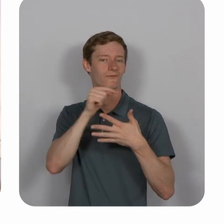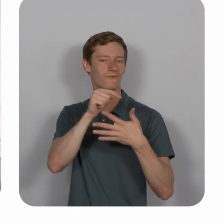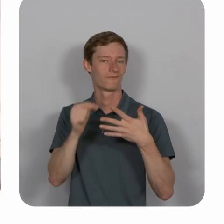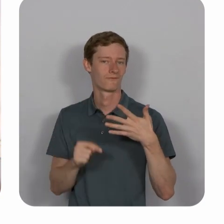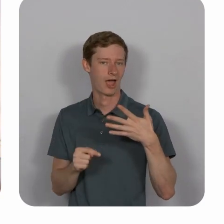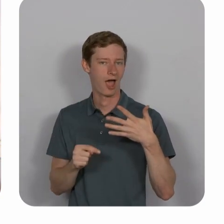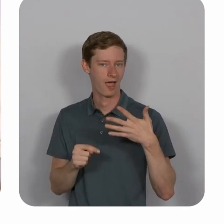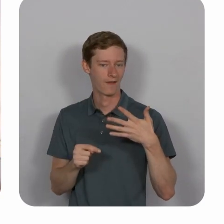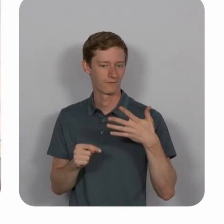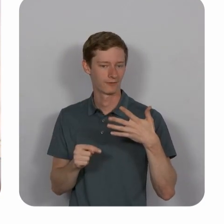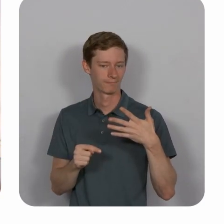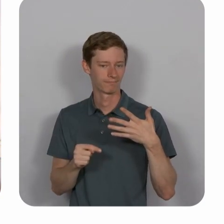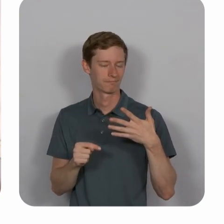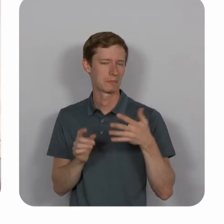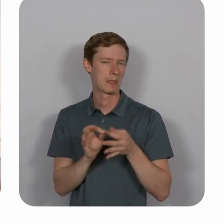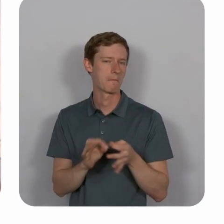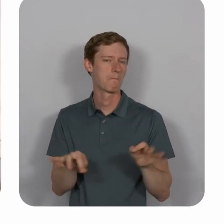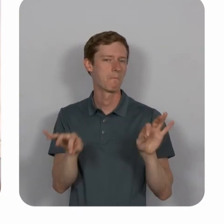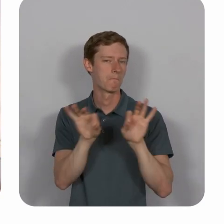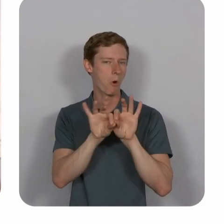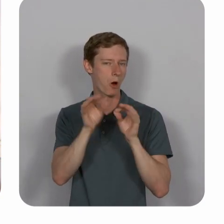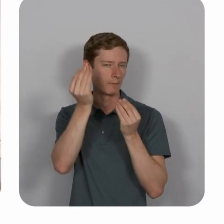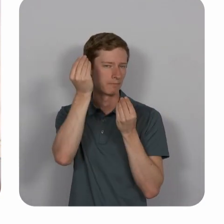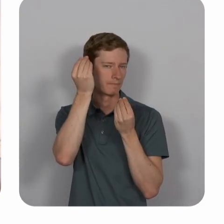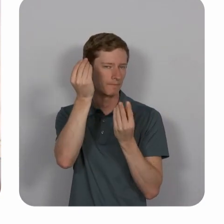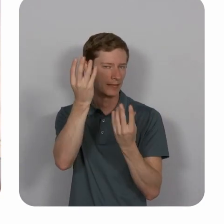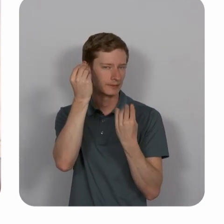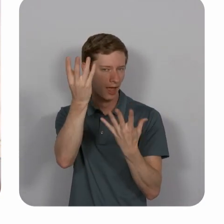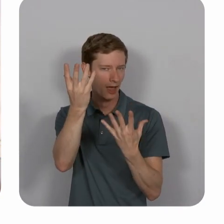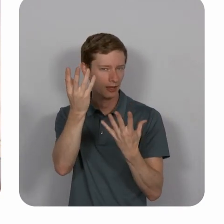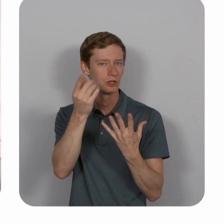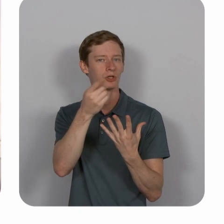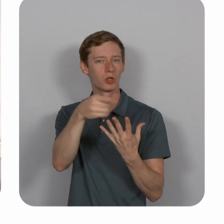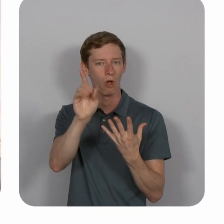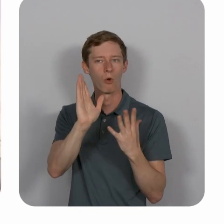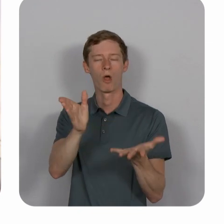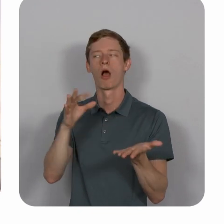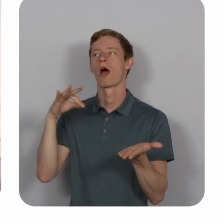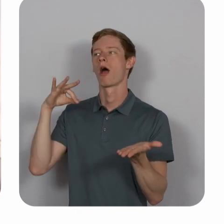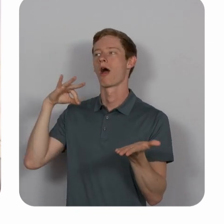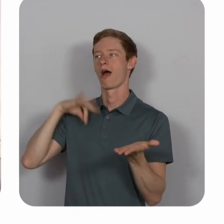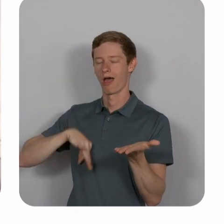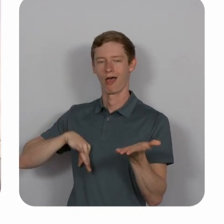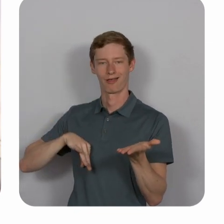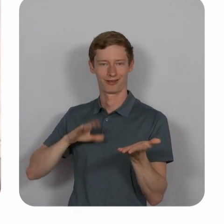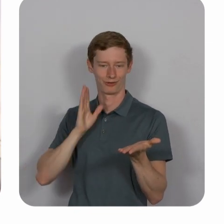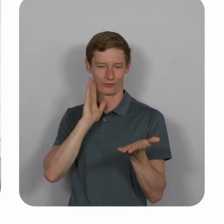insights, that I believe you will find valuable. Previous slide.